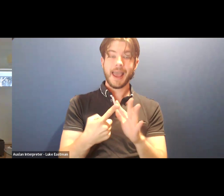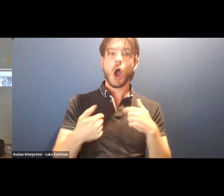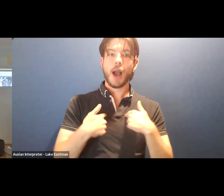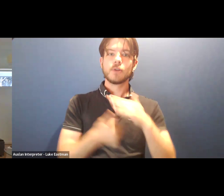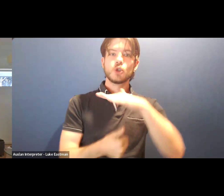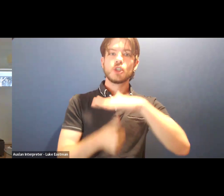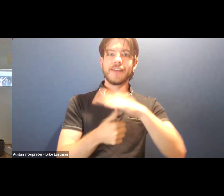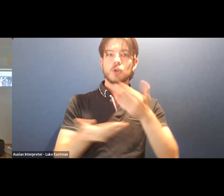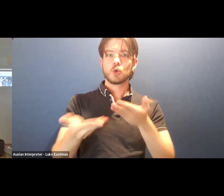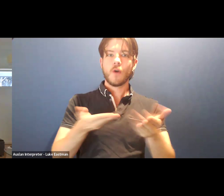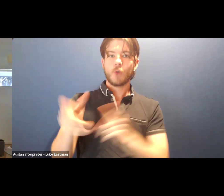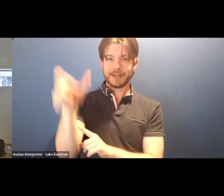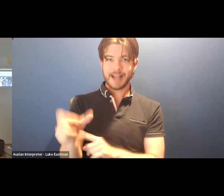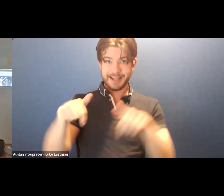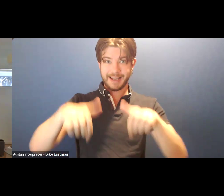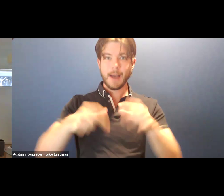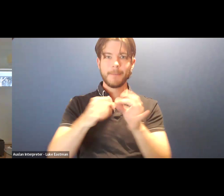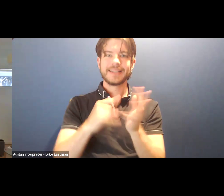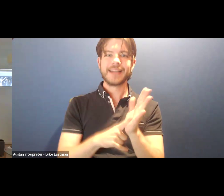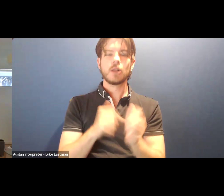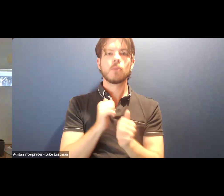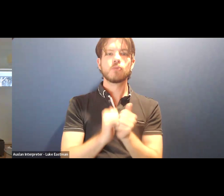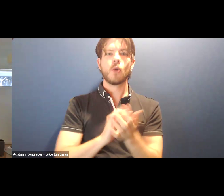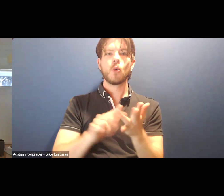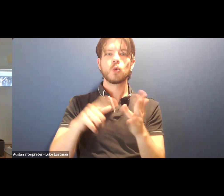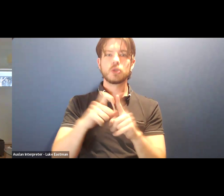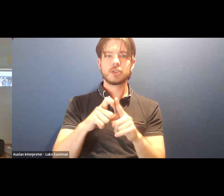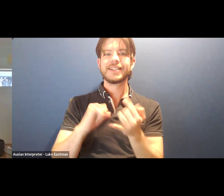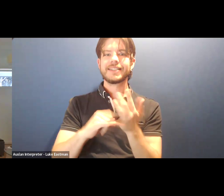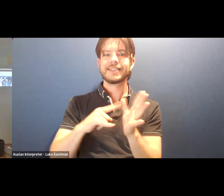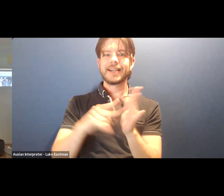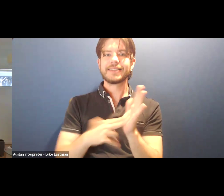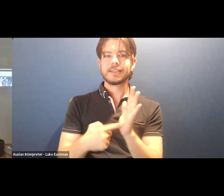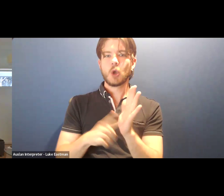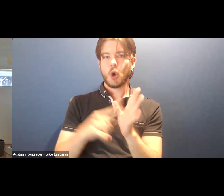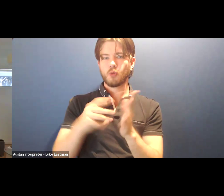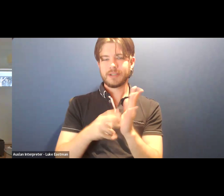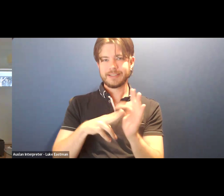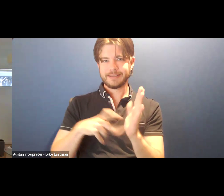Brotherhood of St. Laurence. Welcome to